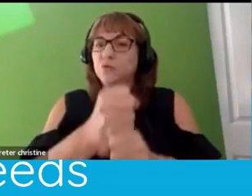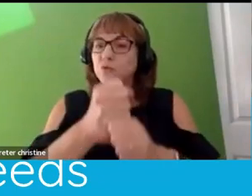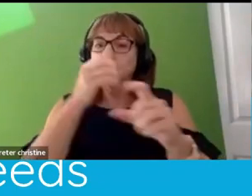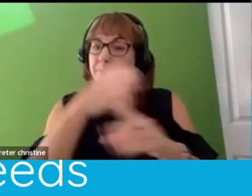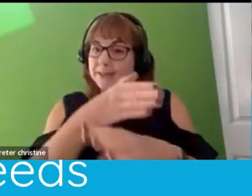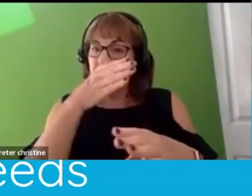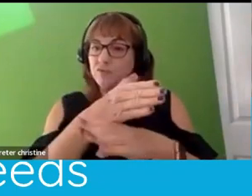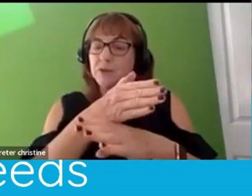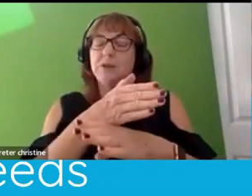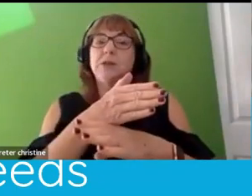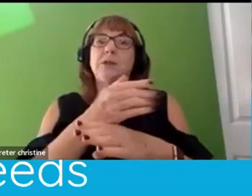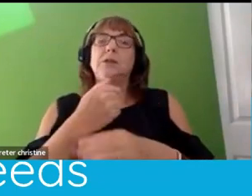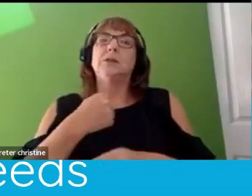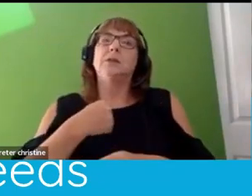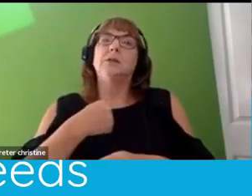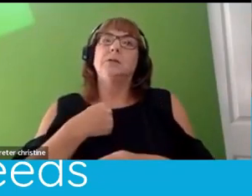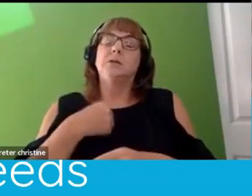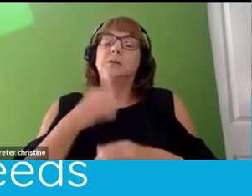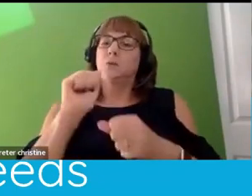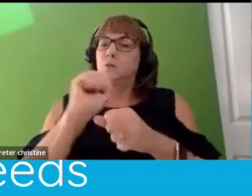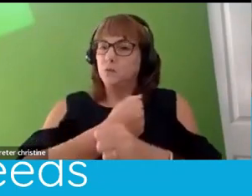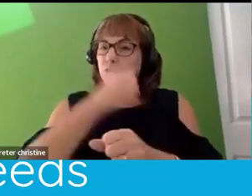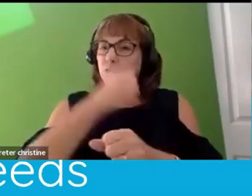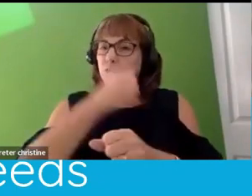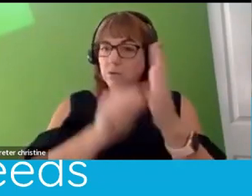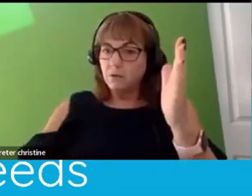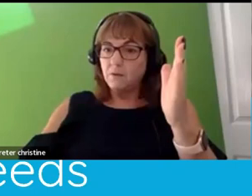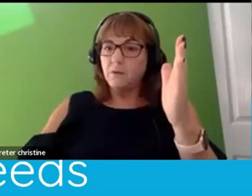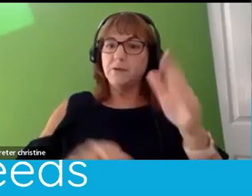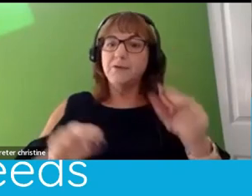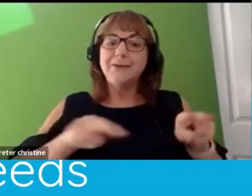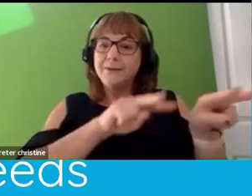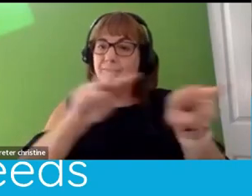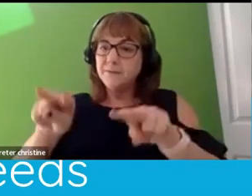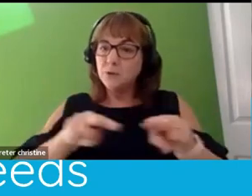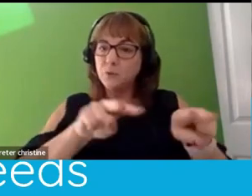But what I want to do to start off is to play you a video just to show you who Growing Hope